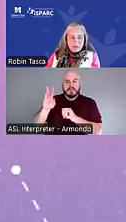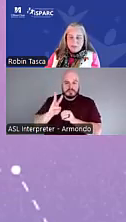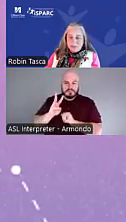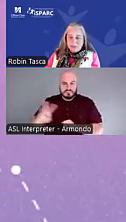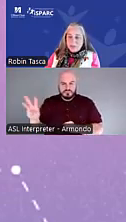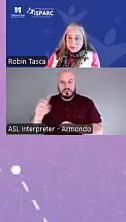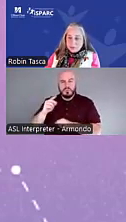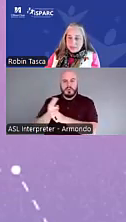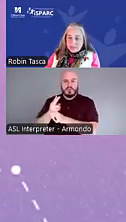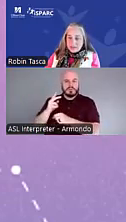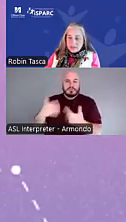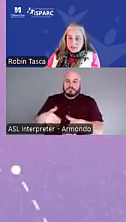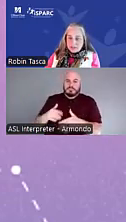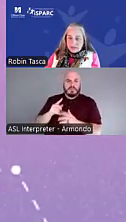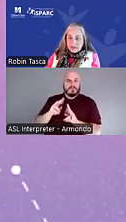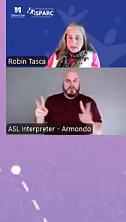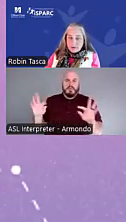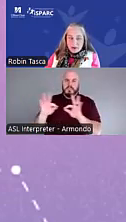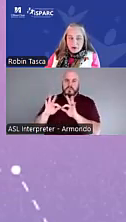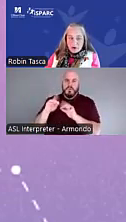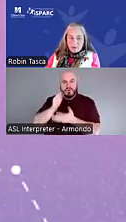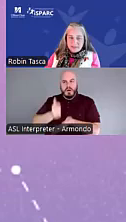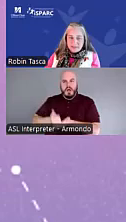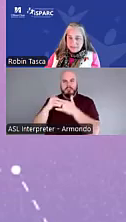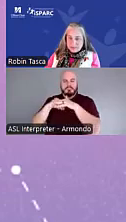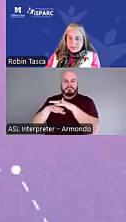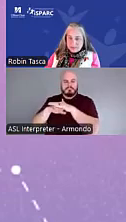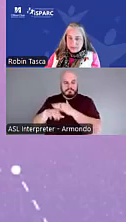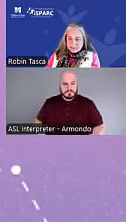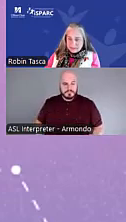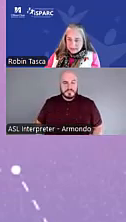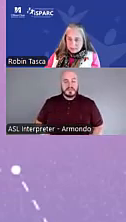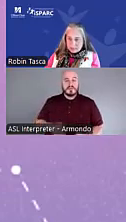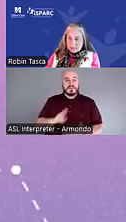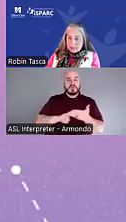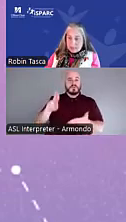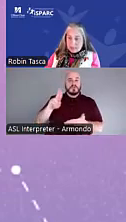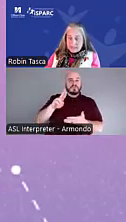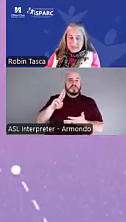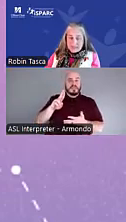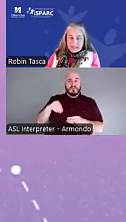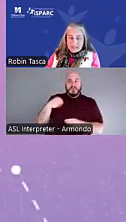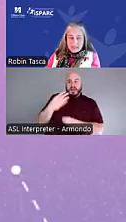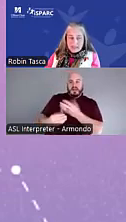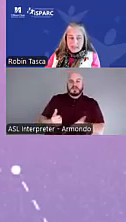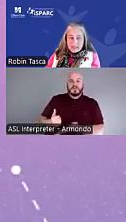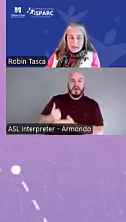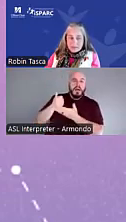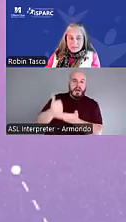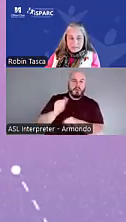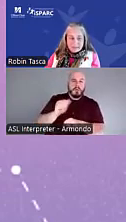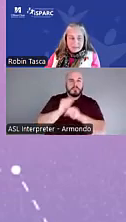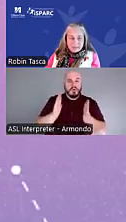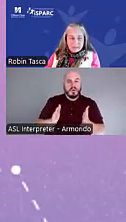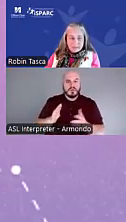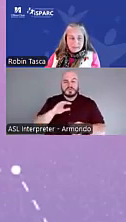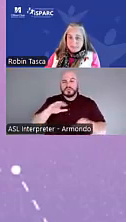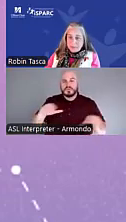So these are tools that the university created to help its employees be the best that they can when it comes to accessibility.